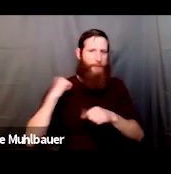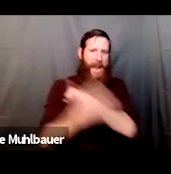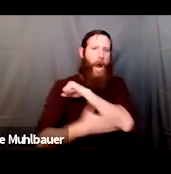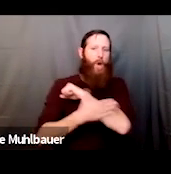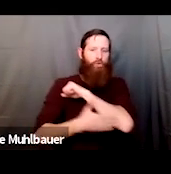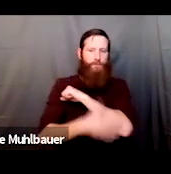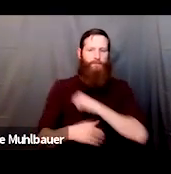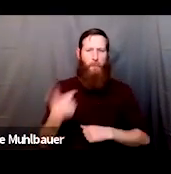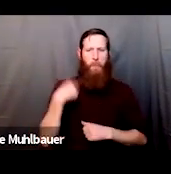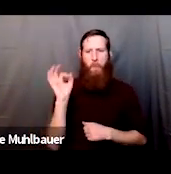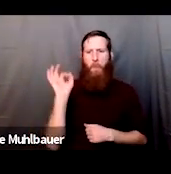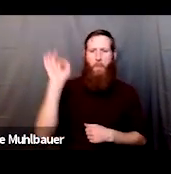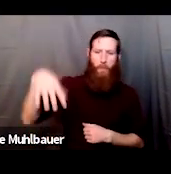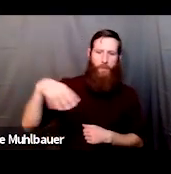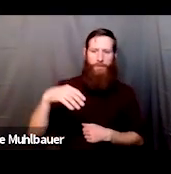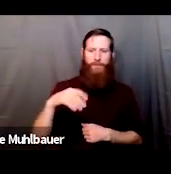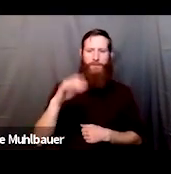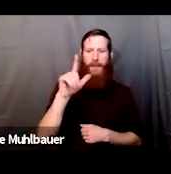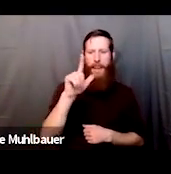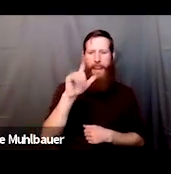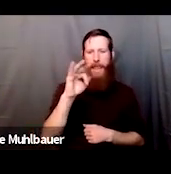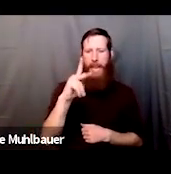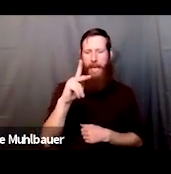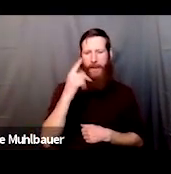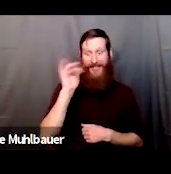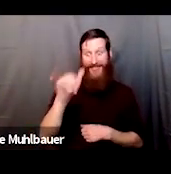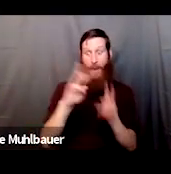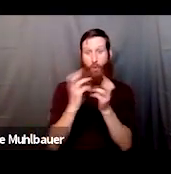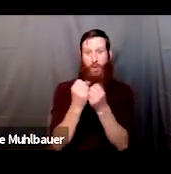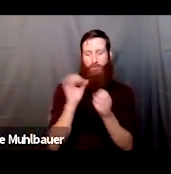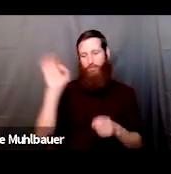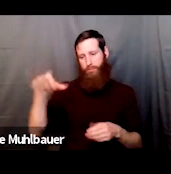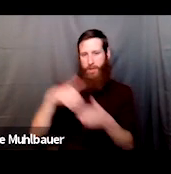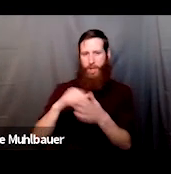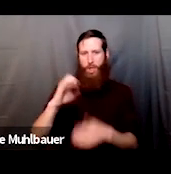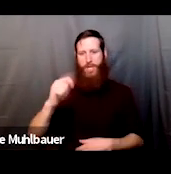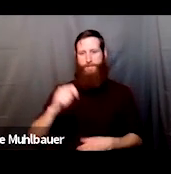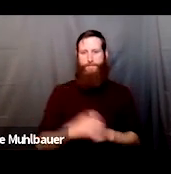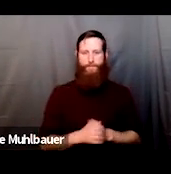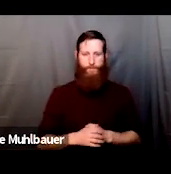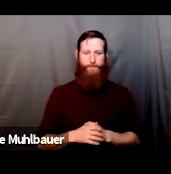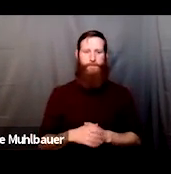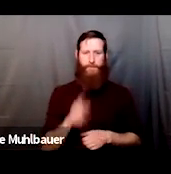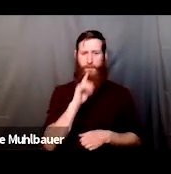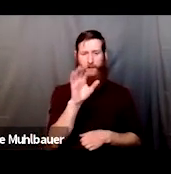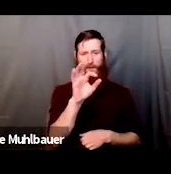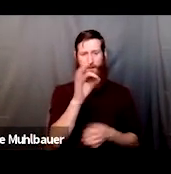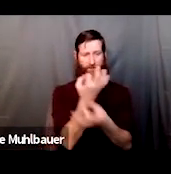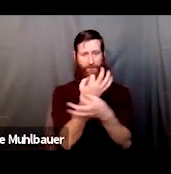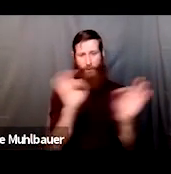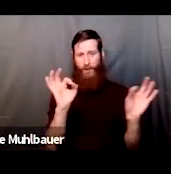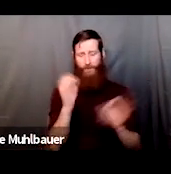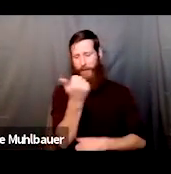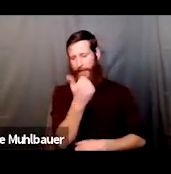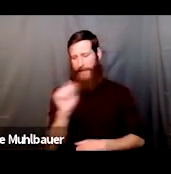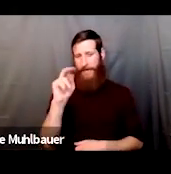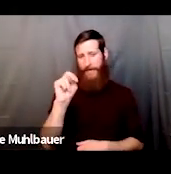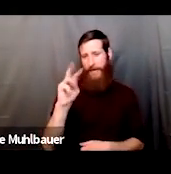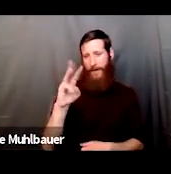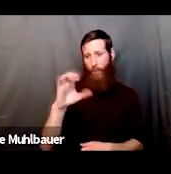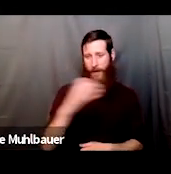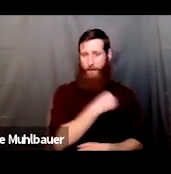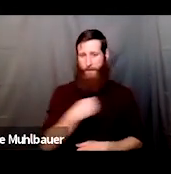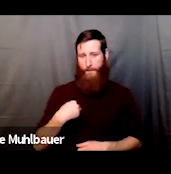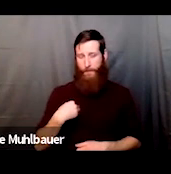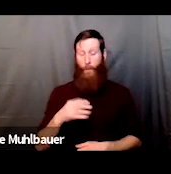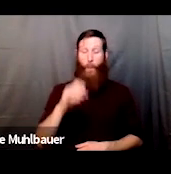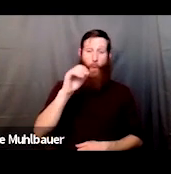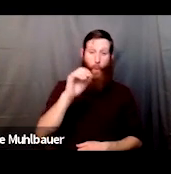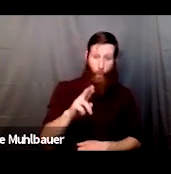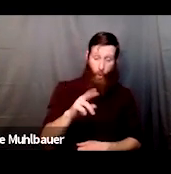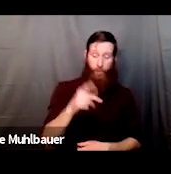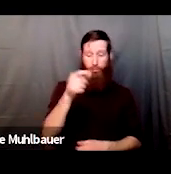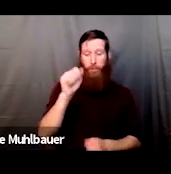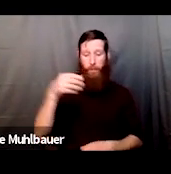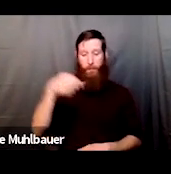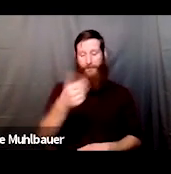I will put that link to the workshop in the chat. It is free for NWAC members or $15 for anyone that wants to attend.